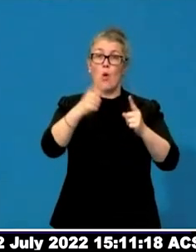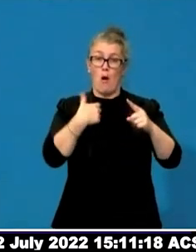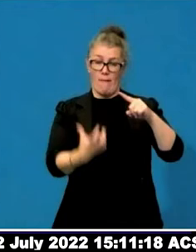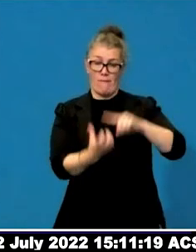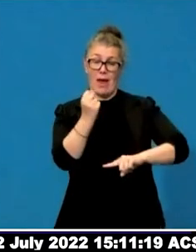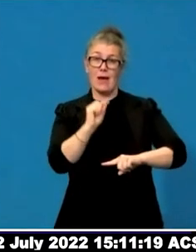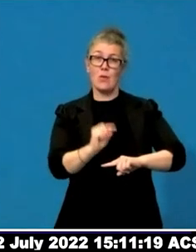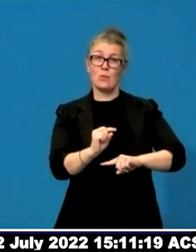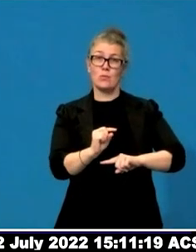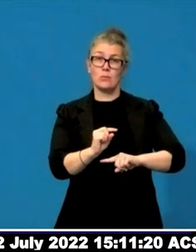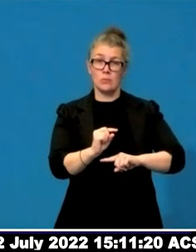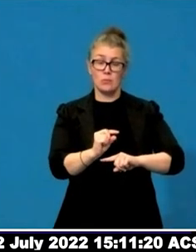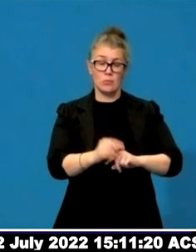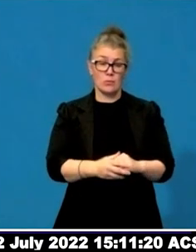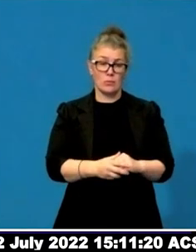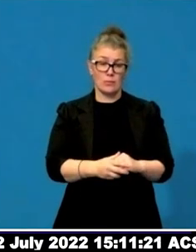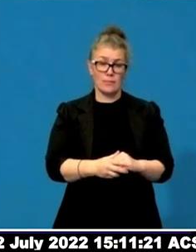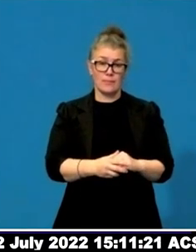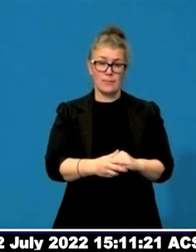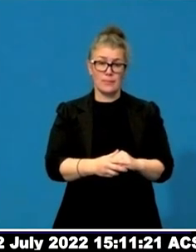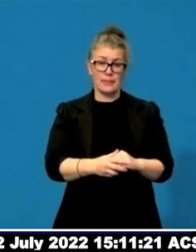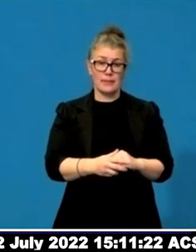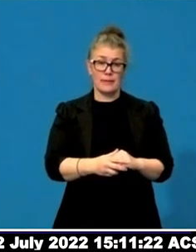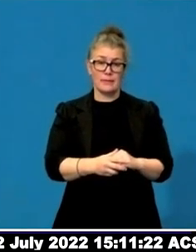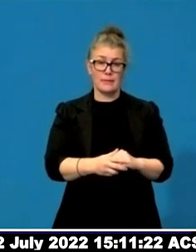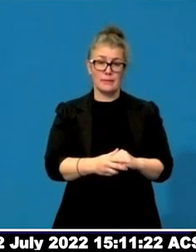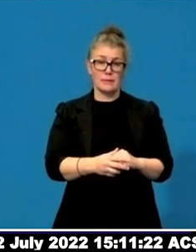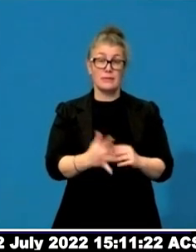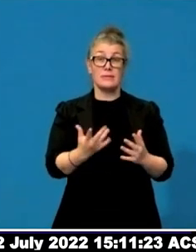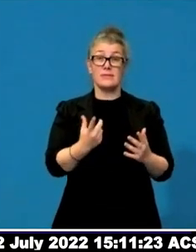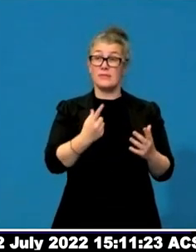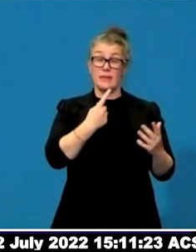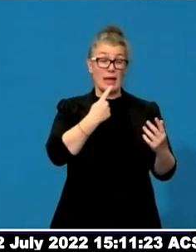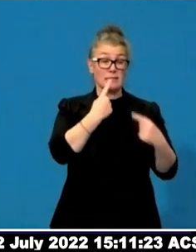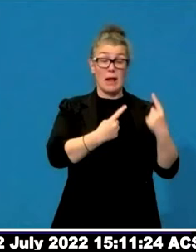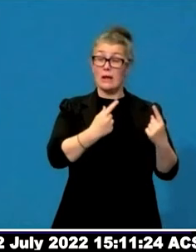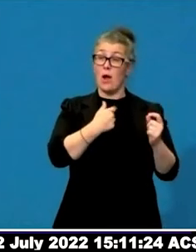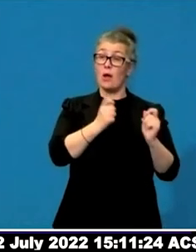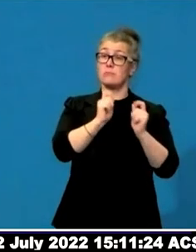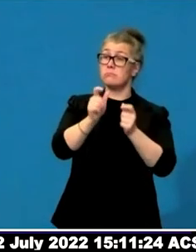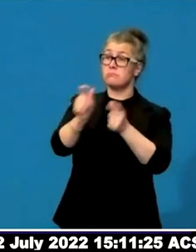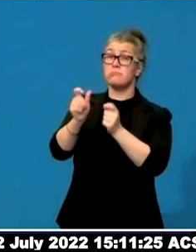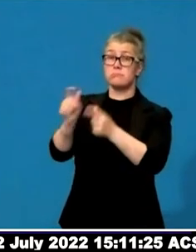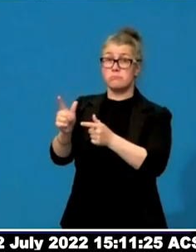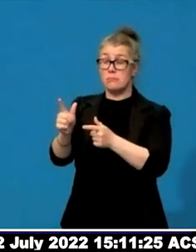They explained it - they went and saw clients in community, talked to them about it, found out that these services weren't delivered.